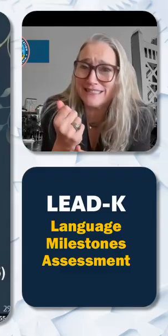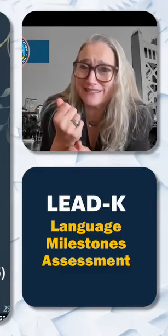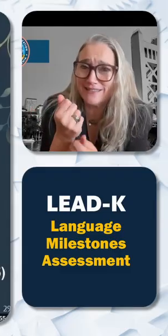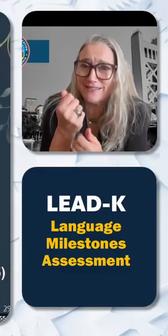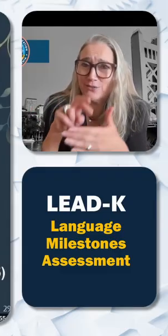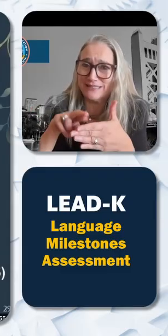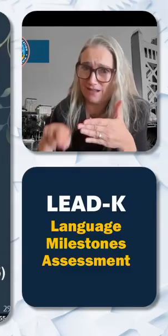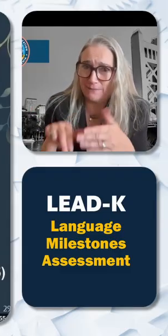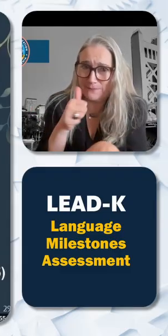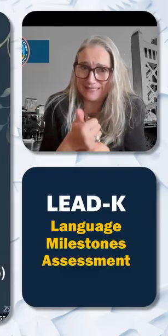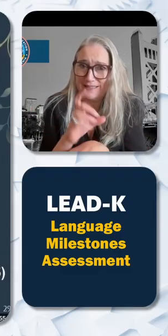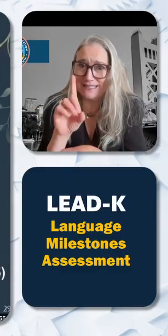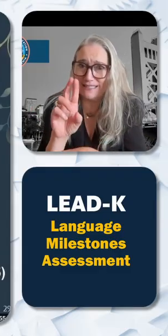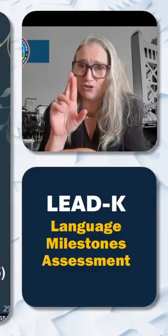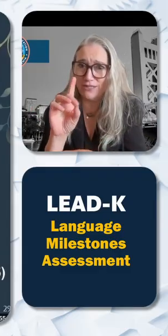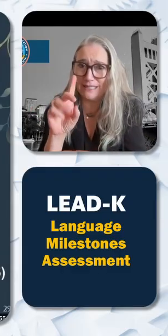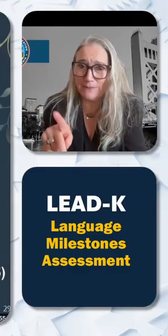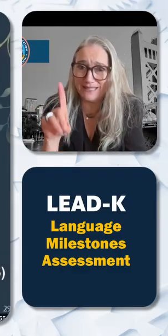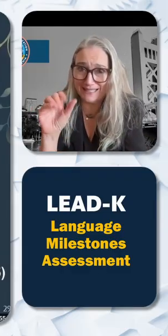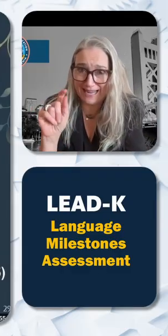So, it's very interesting to see this data.